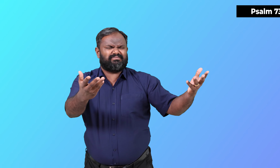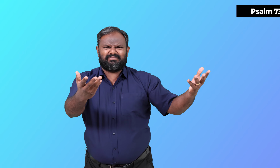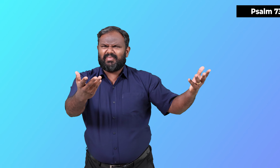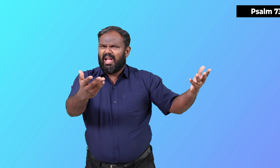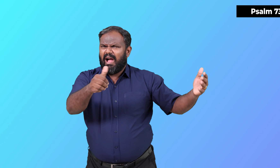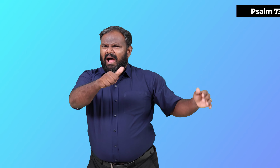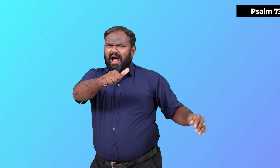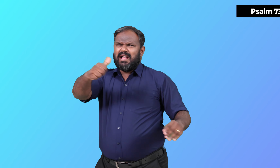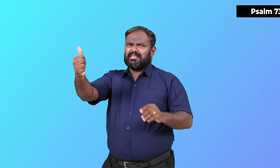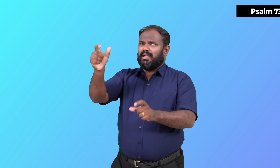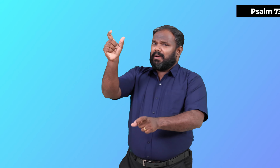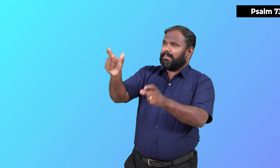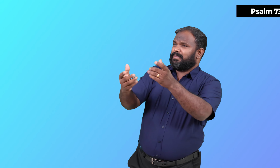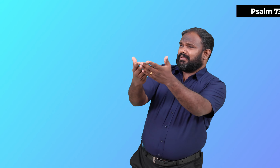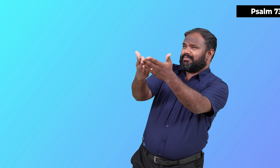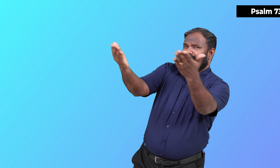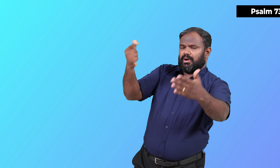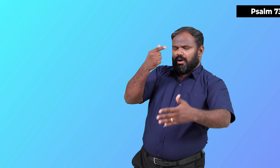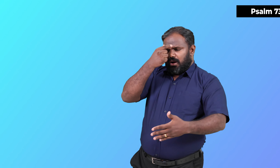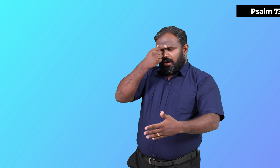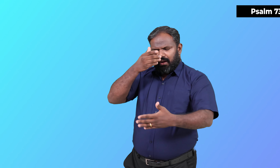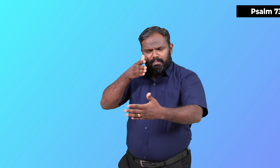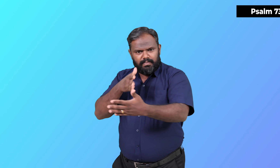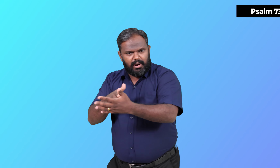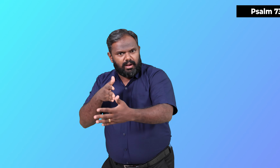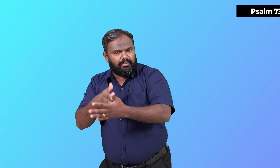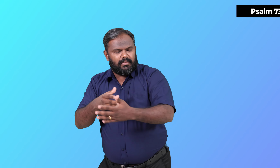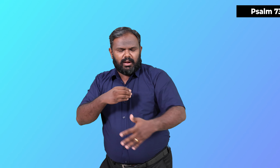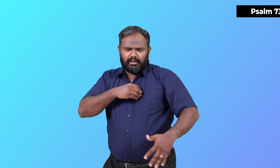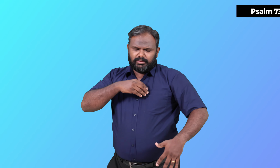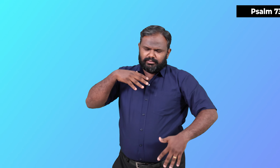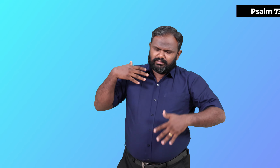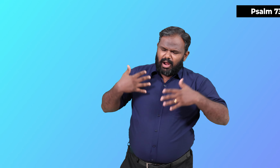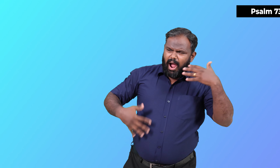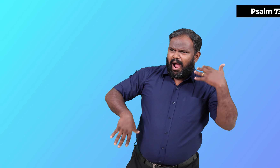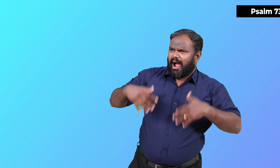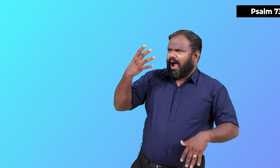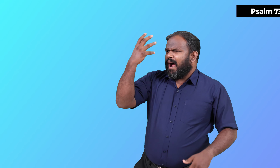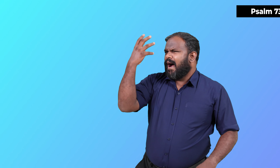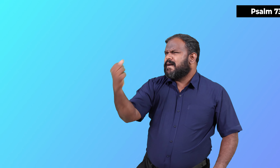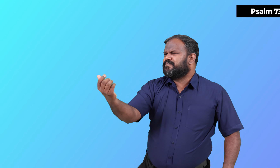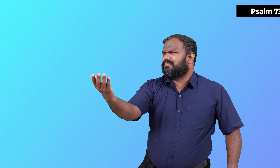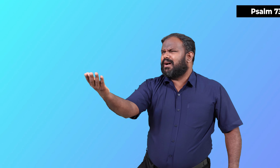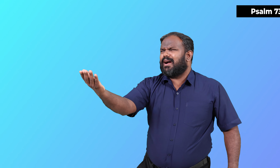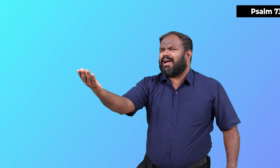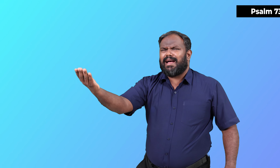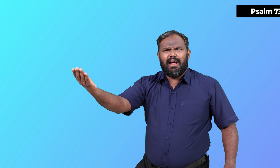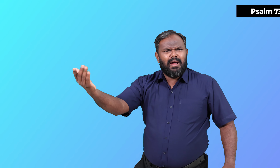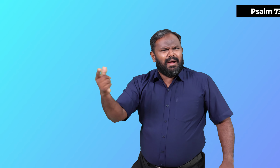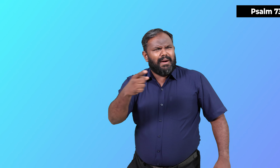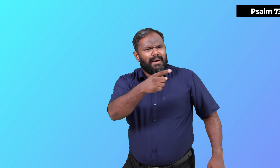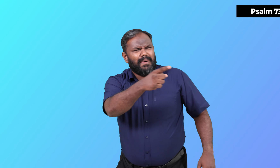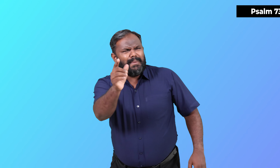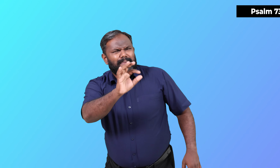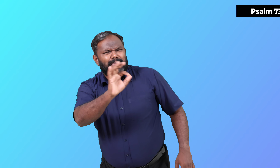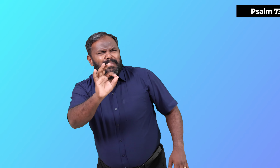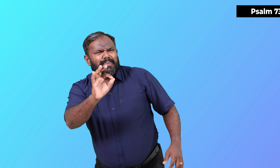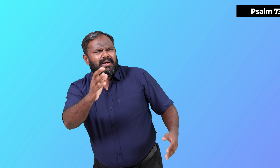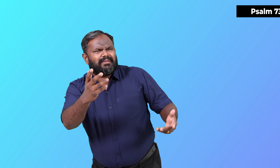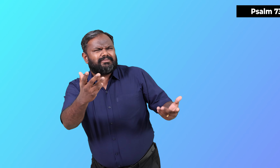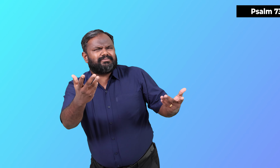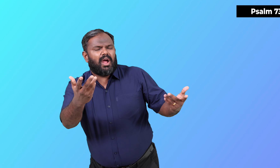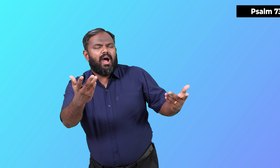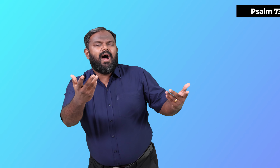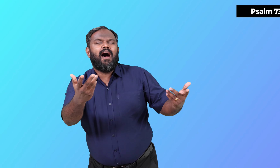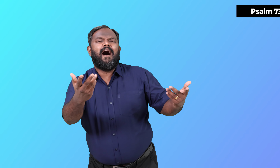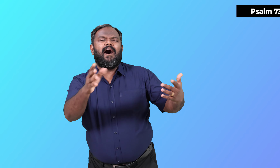They don’t suffer like the rest of us; they don’t have troubles like other people.